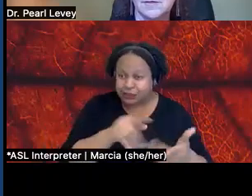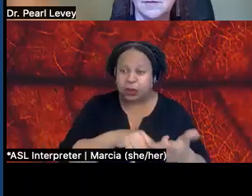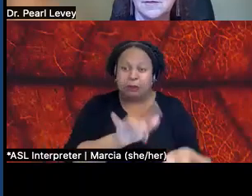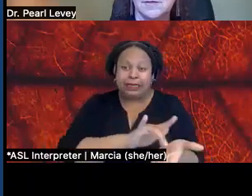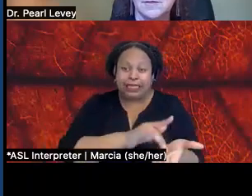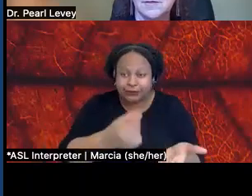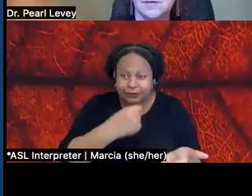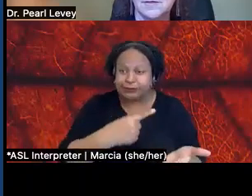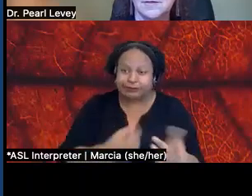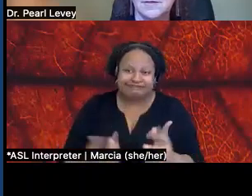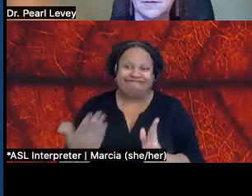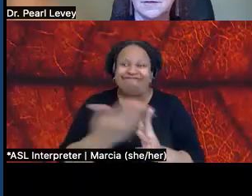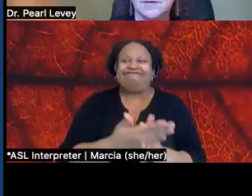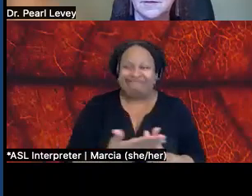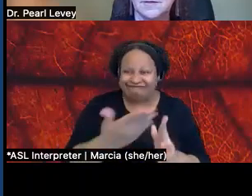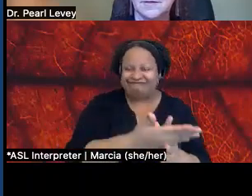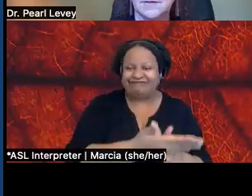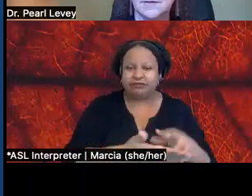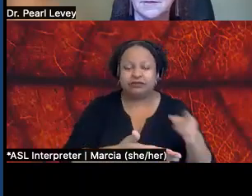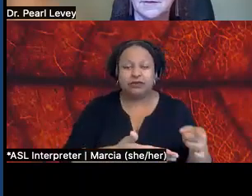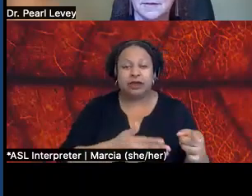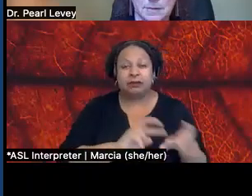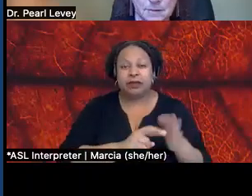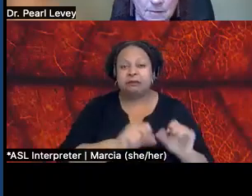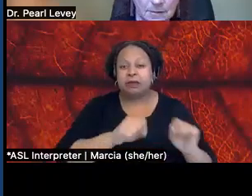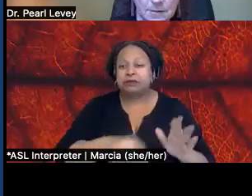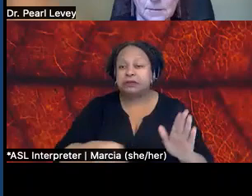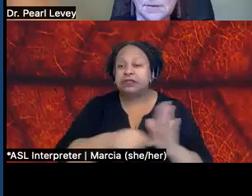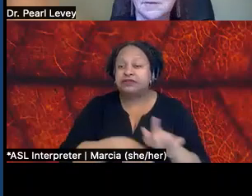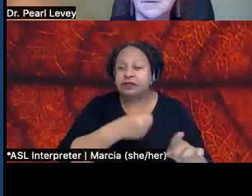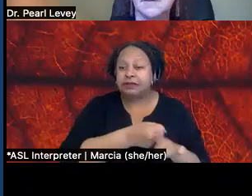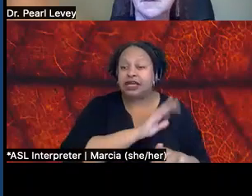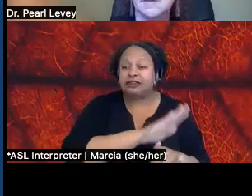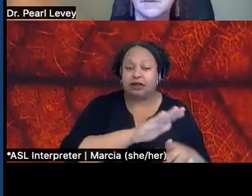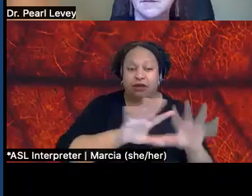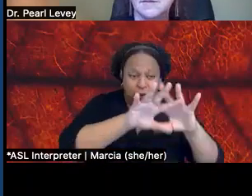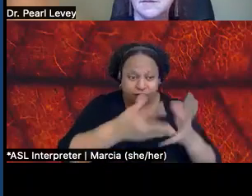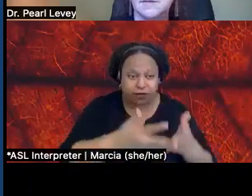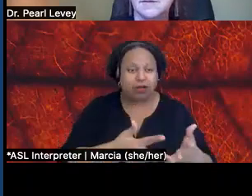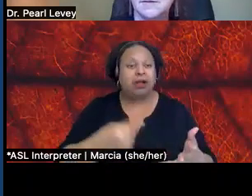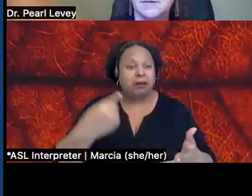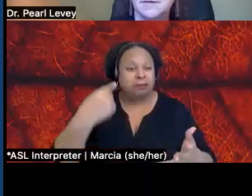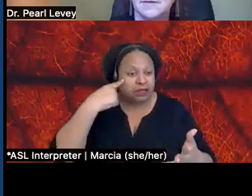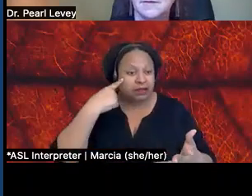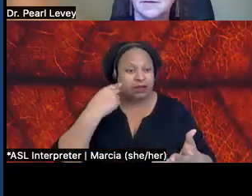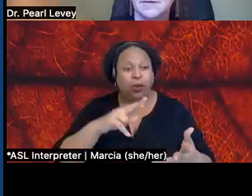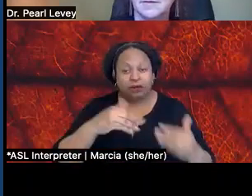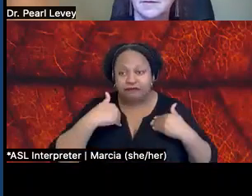and how the potential for a negative impact on their physical and or mental health condition.